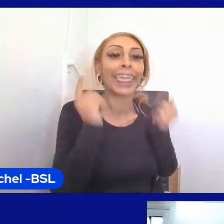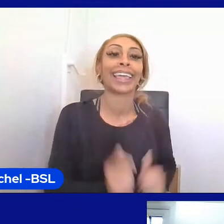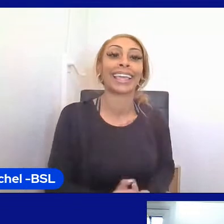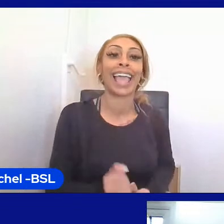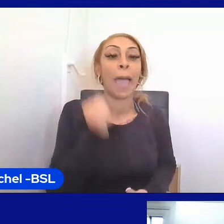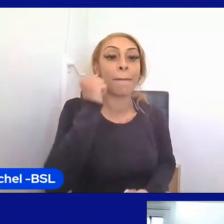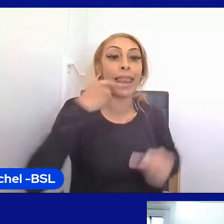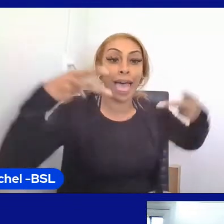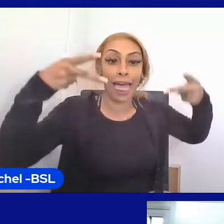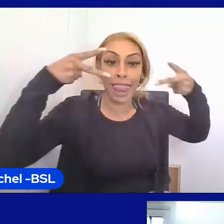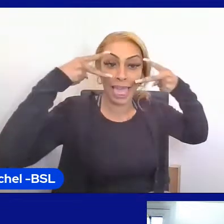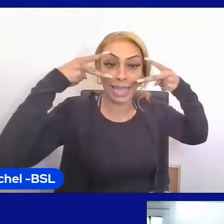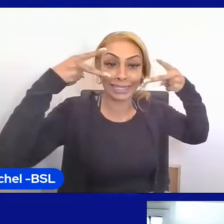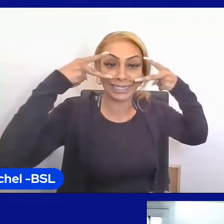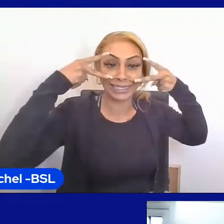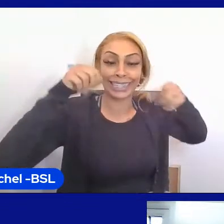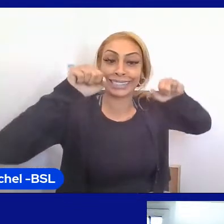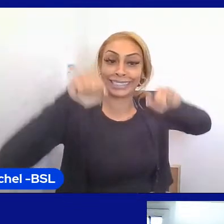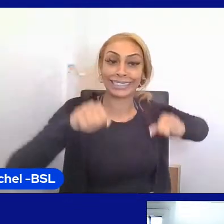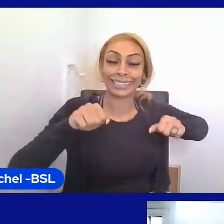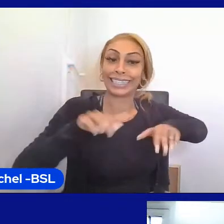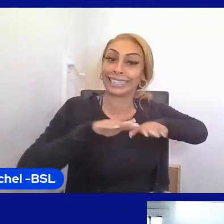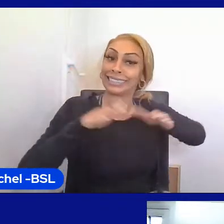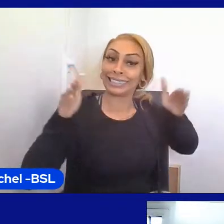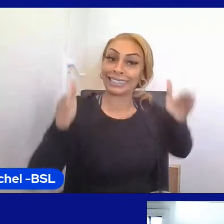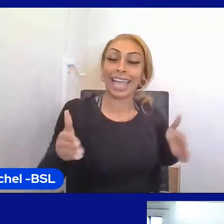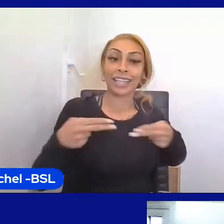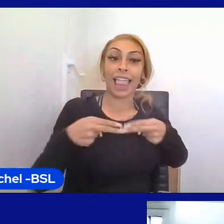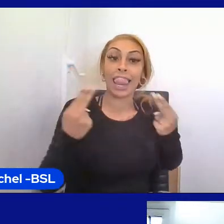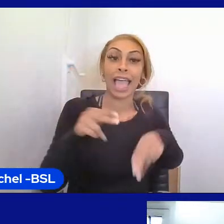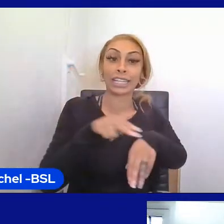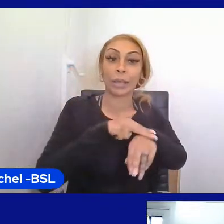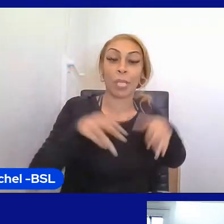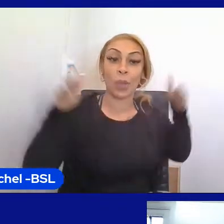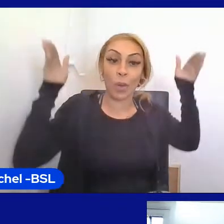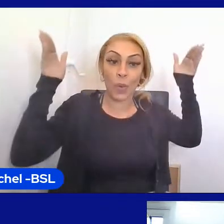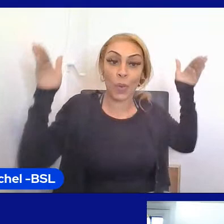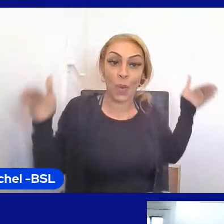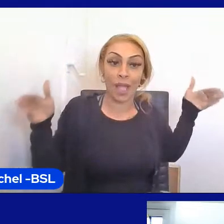pronouns are she and her. She is a white woman in her early thirties